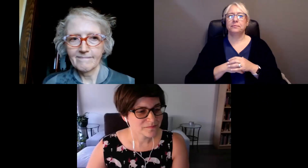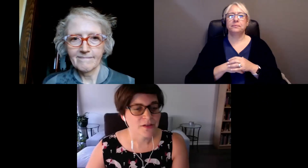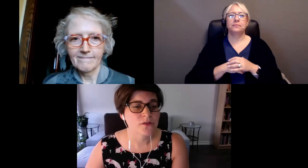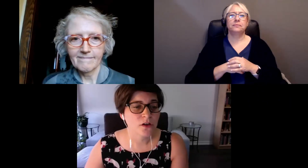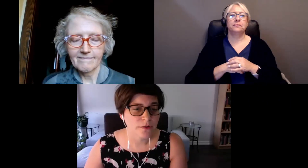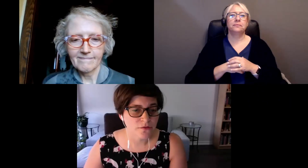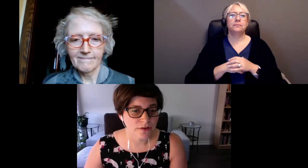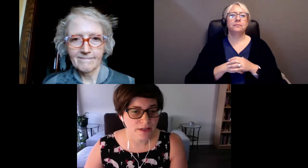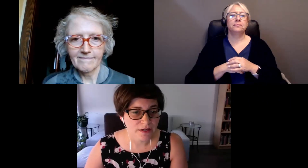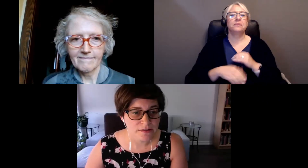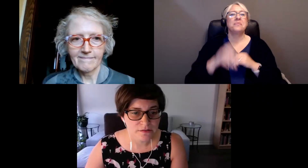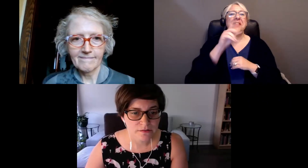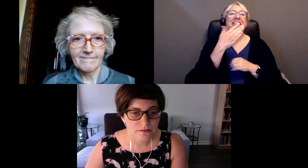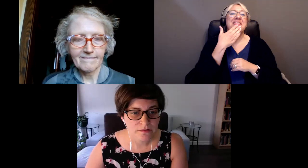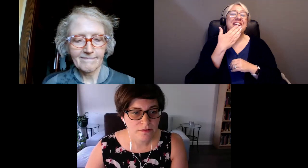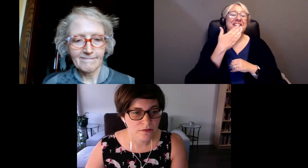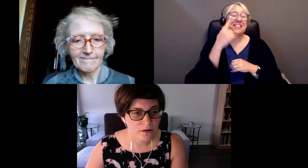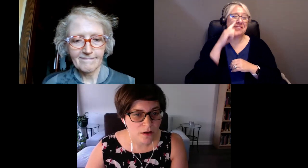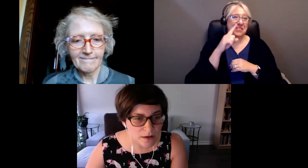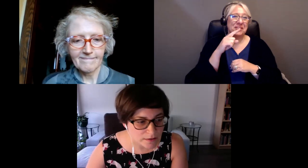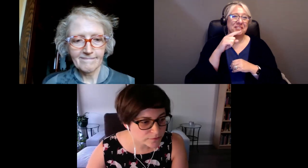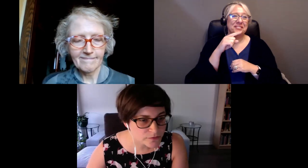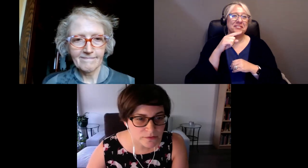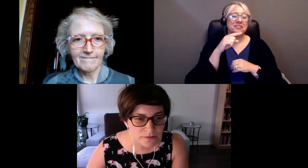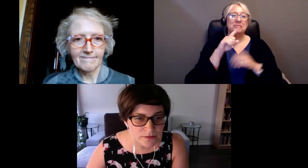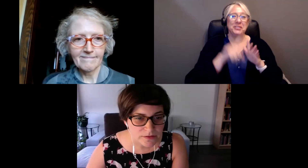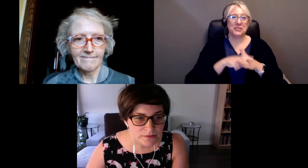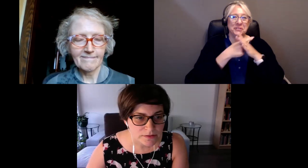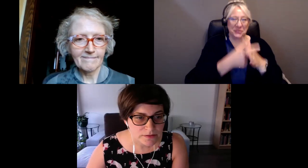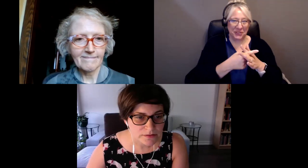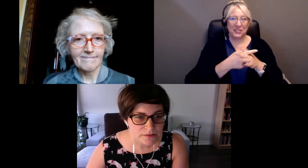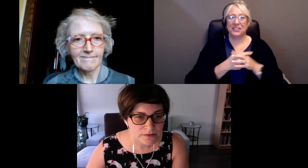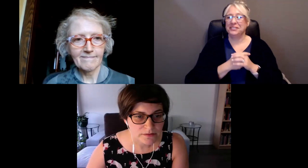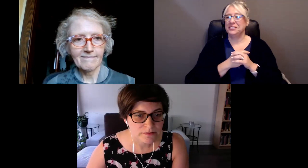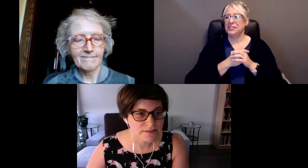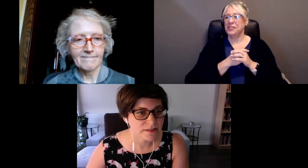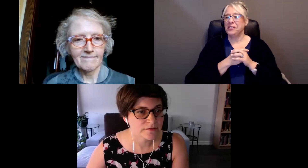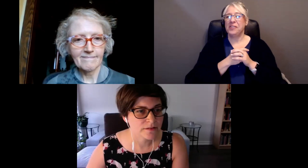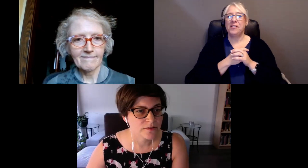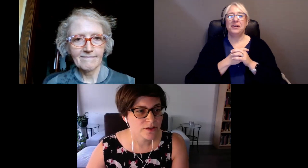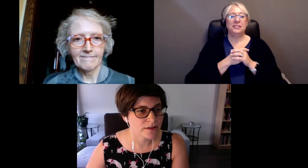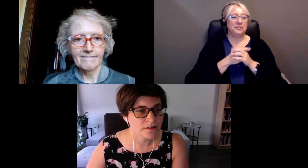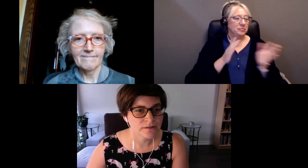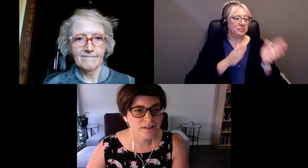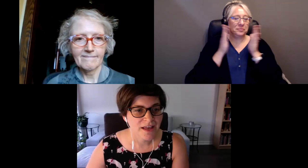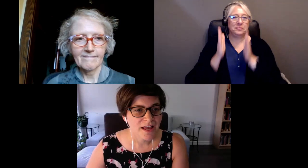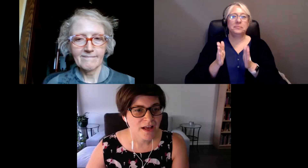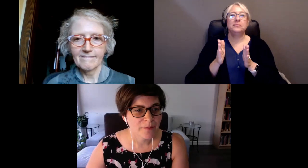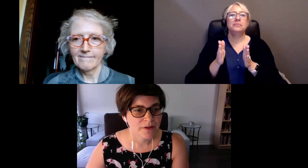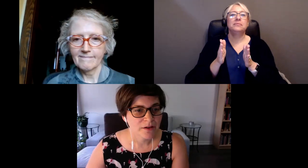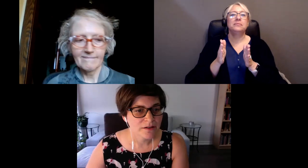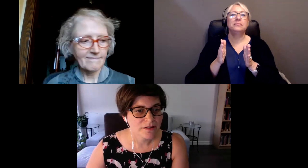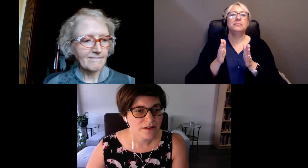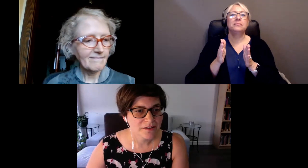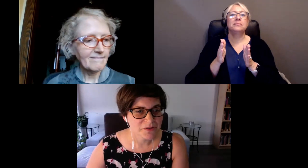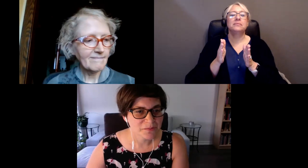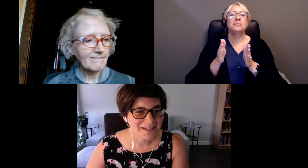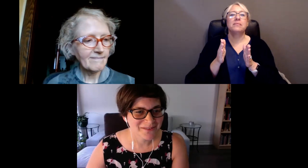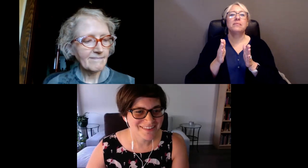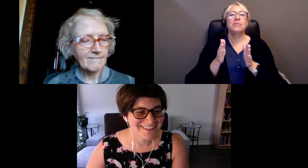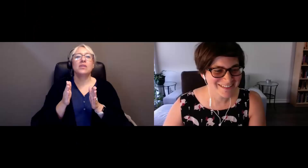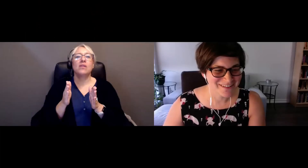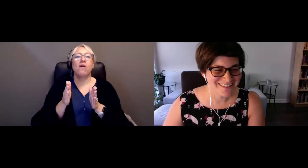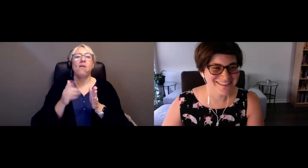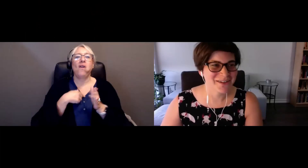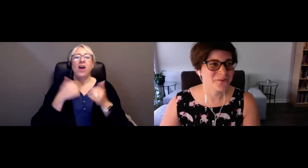Thank you so much for kicking us off. Let’s see. I'm just playing with the spotlights as I